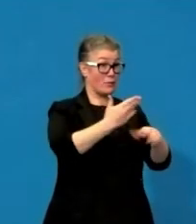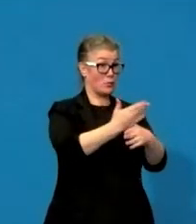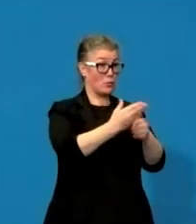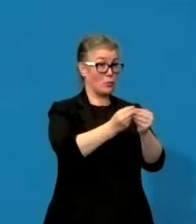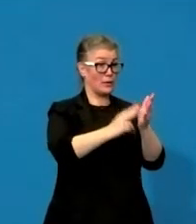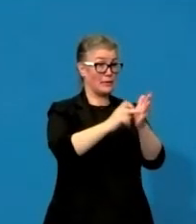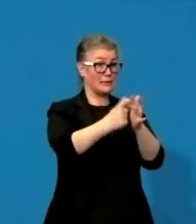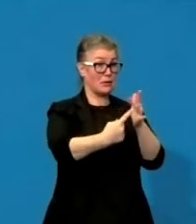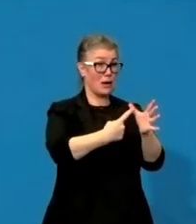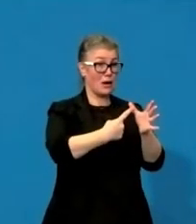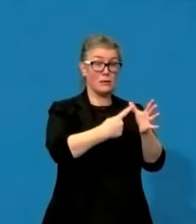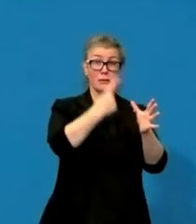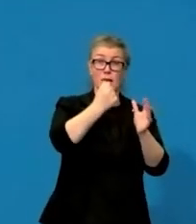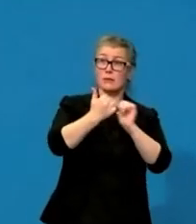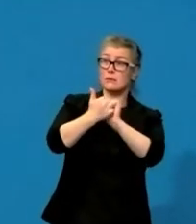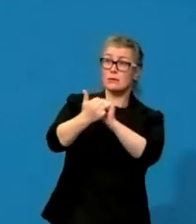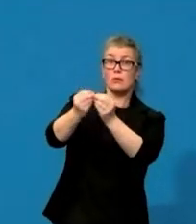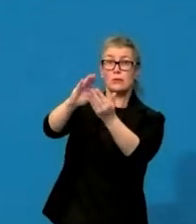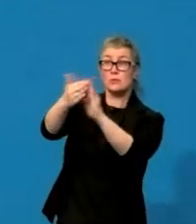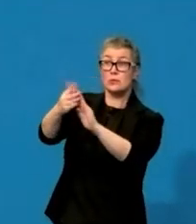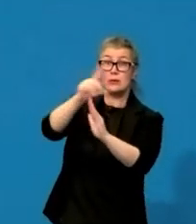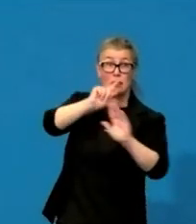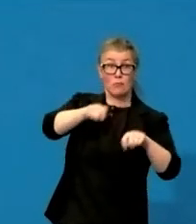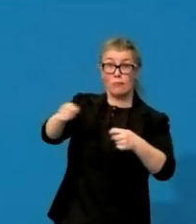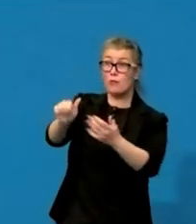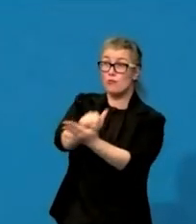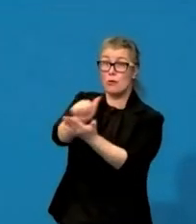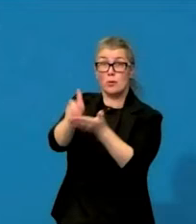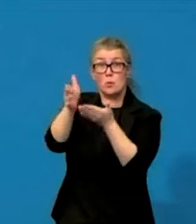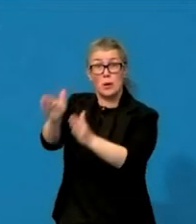Community and NDIS provider, including the impacts of cultural incompetence, the